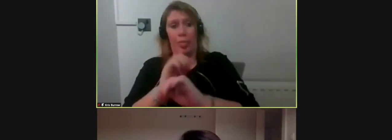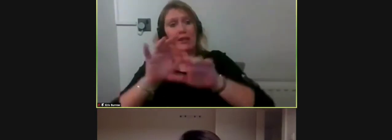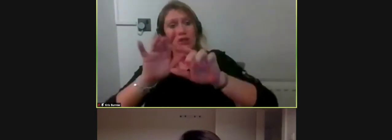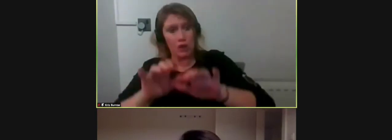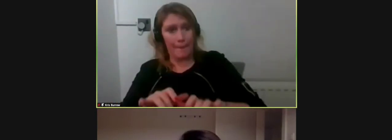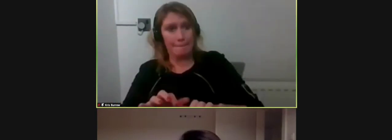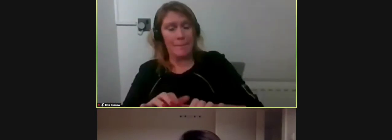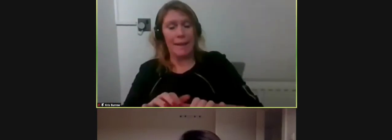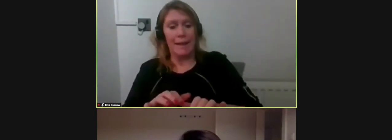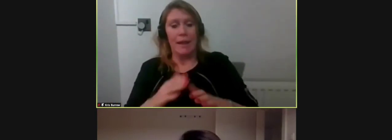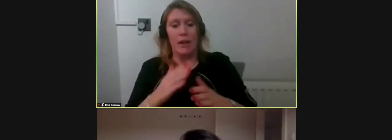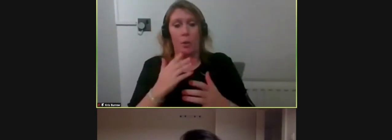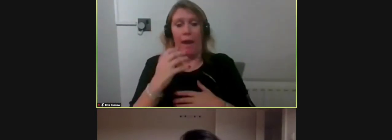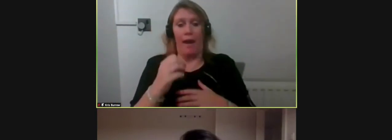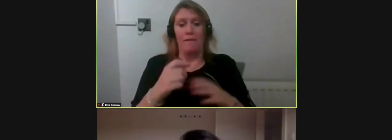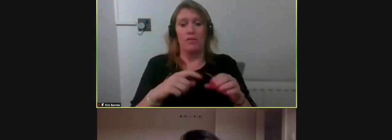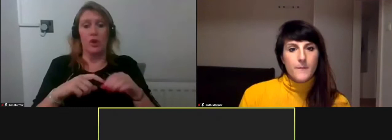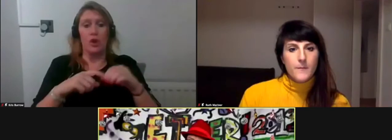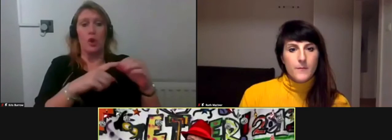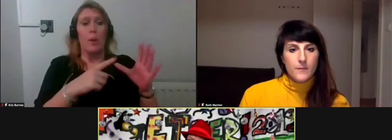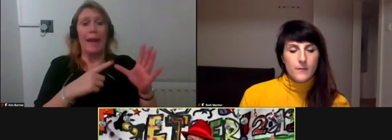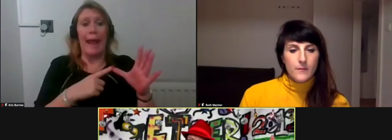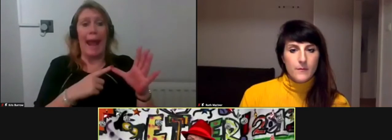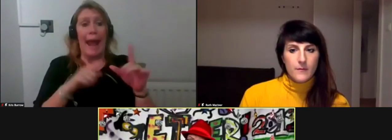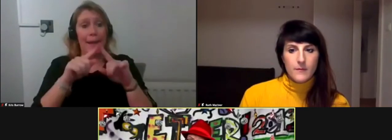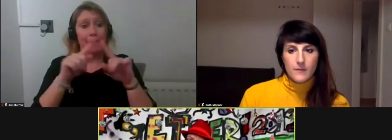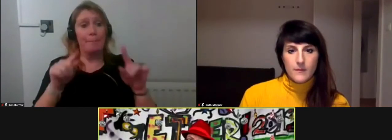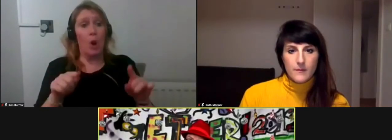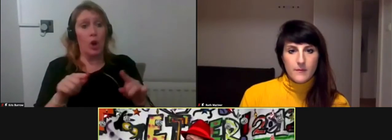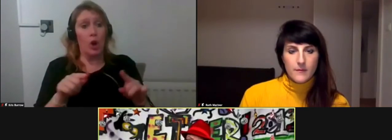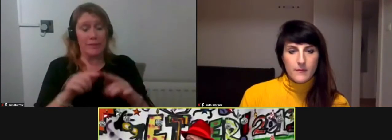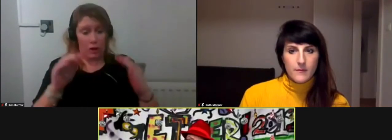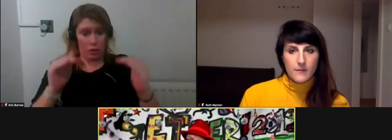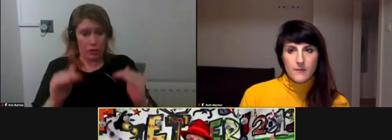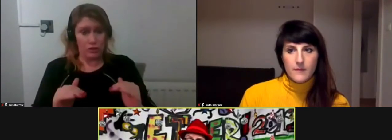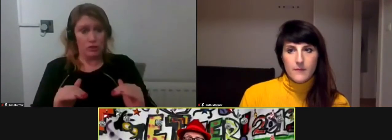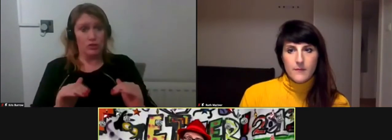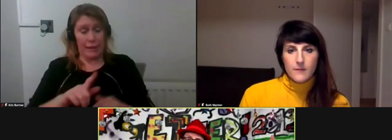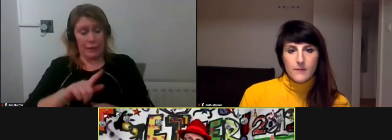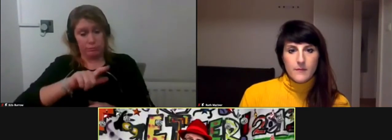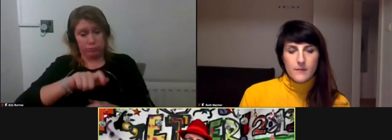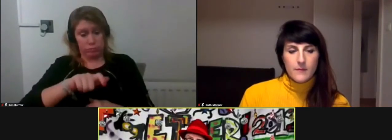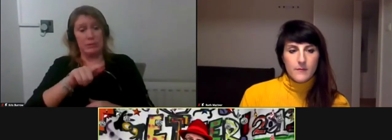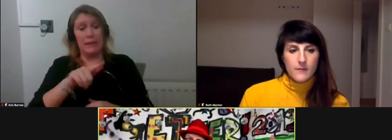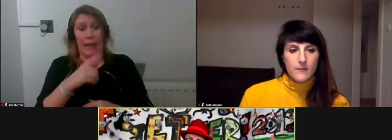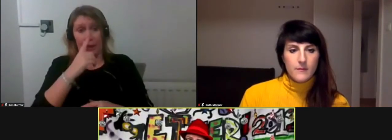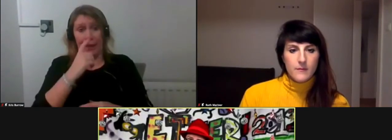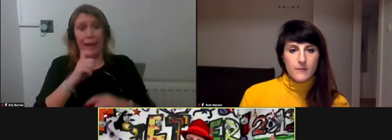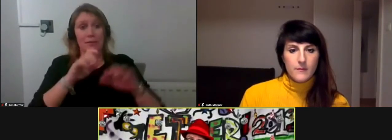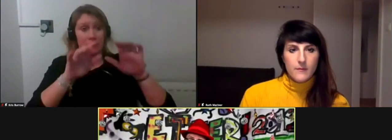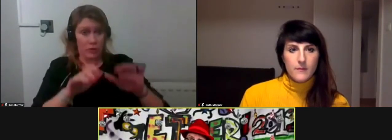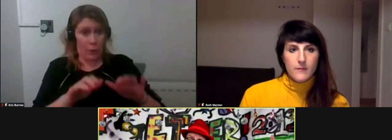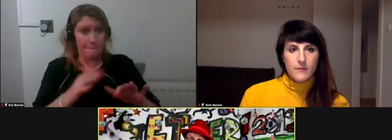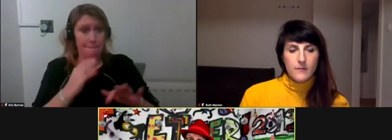got the Q&A box on the closed caption on the right, you can get your live chat up